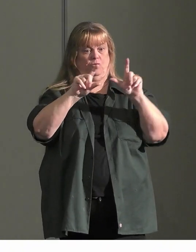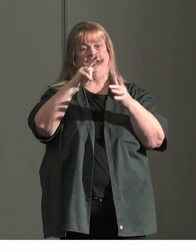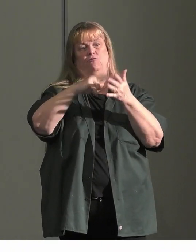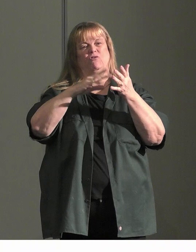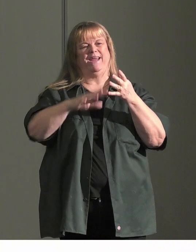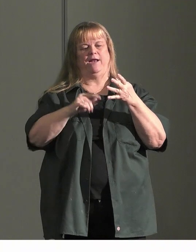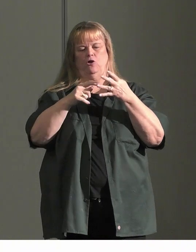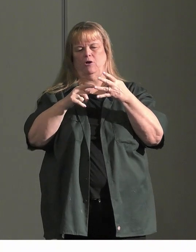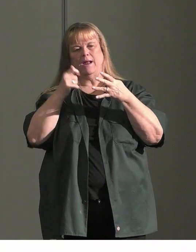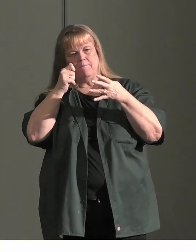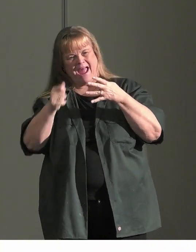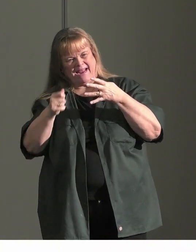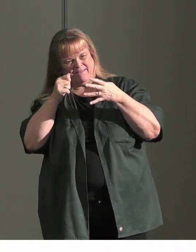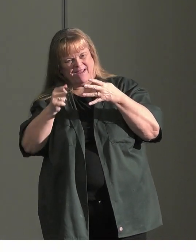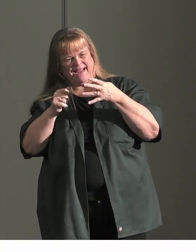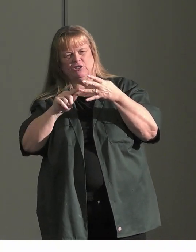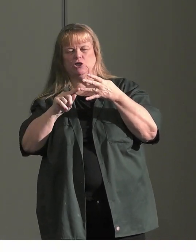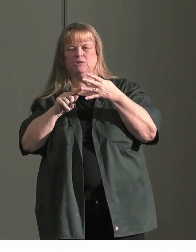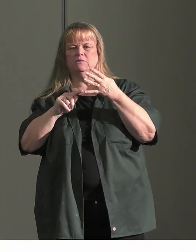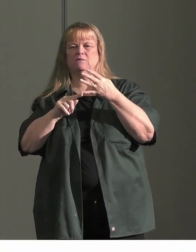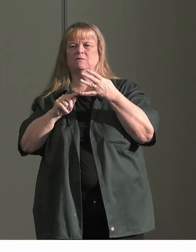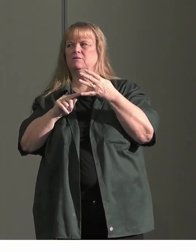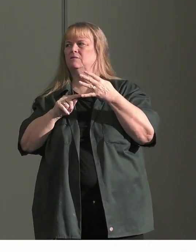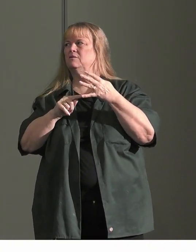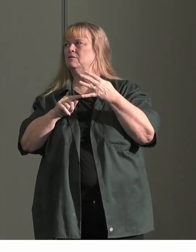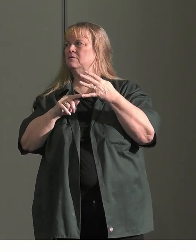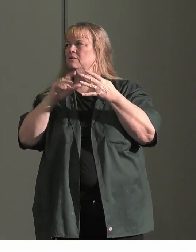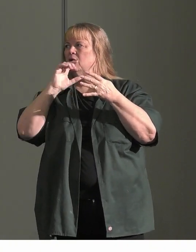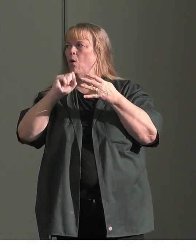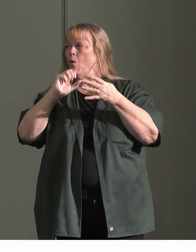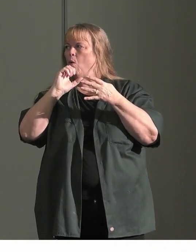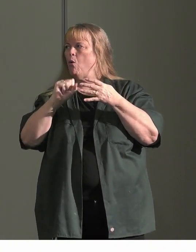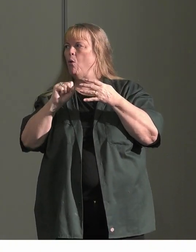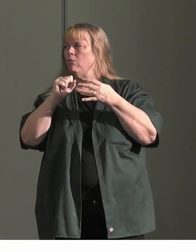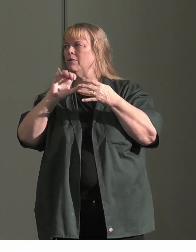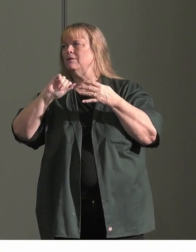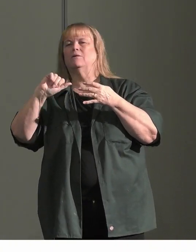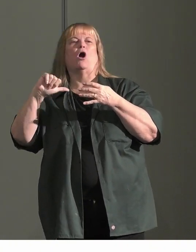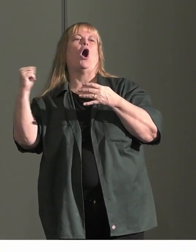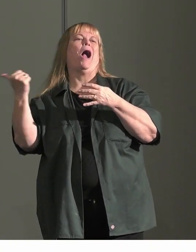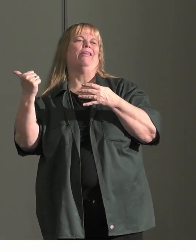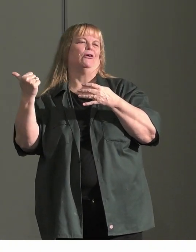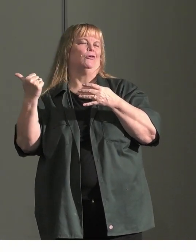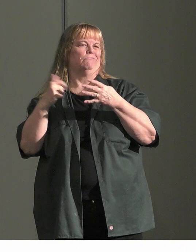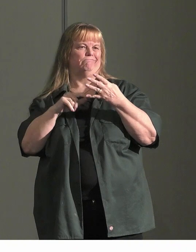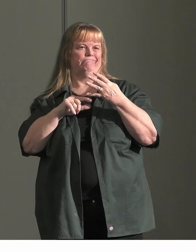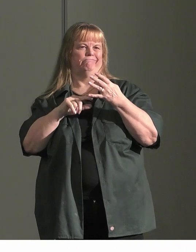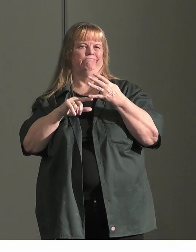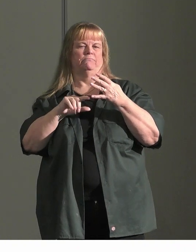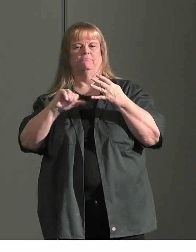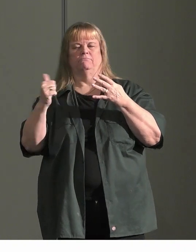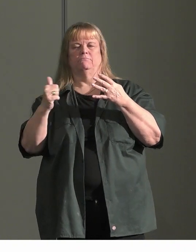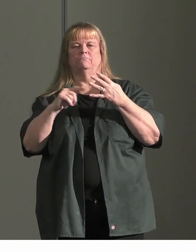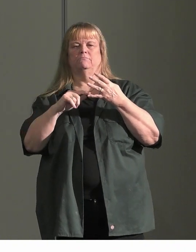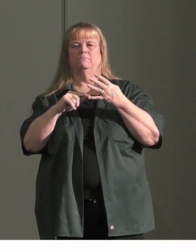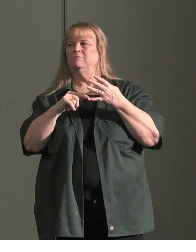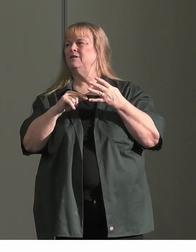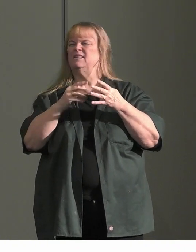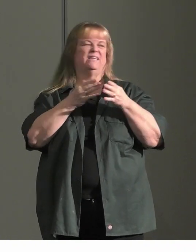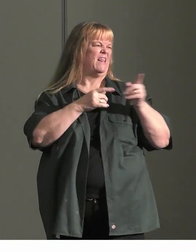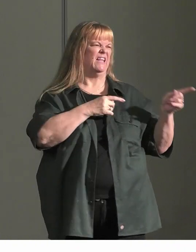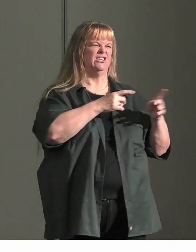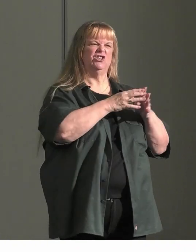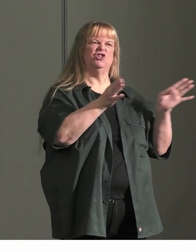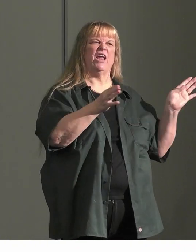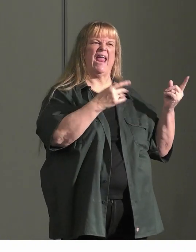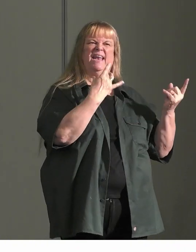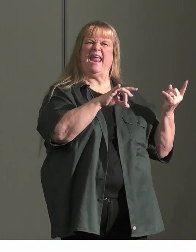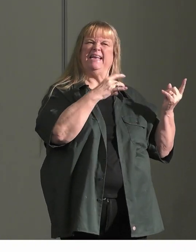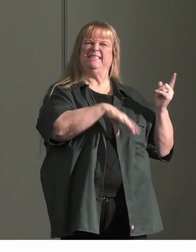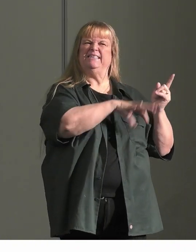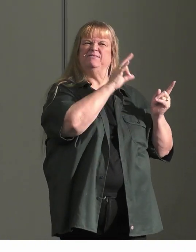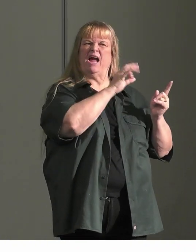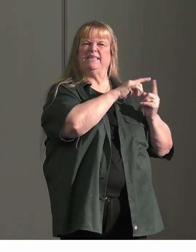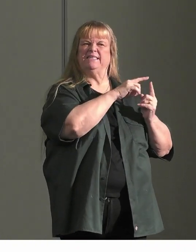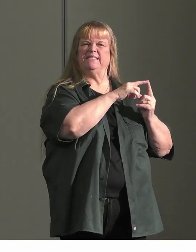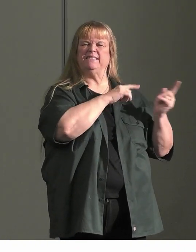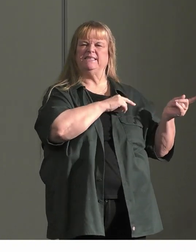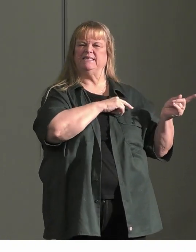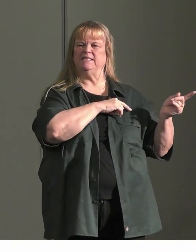Pop user and magnification and alt user. The Gen Pop user found 18 findings. Our screen